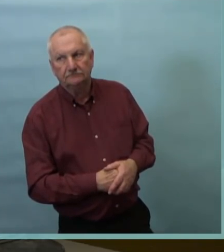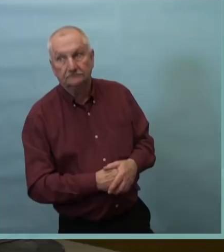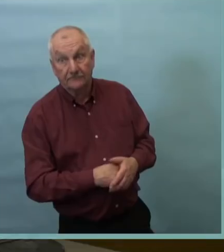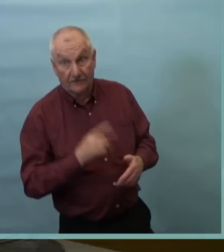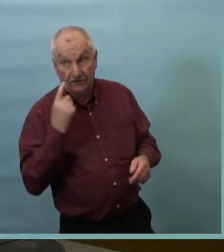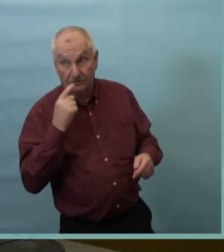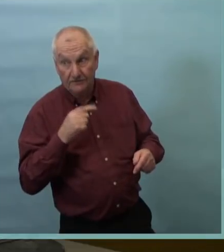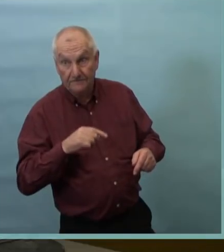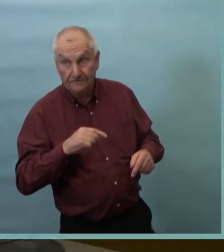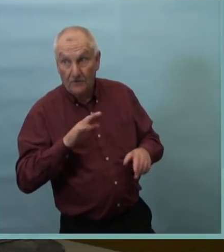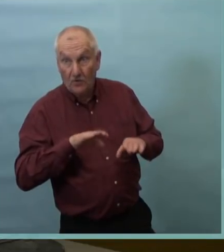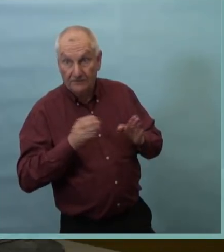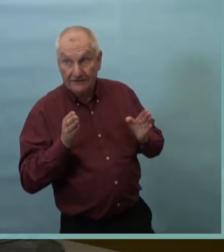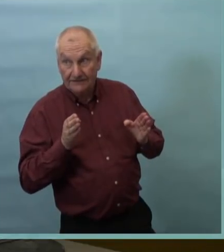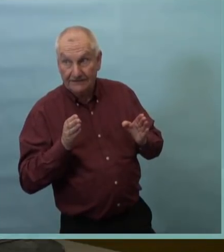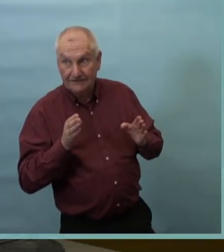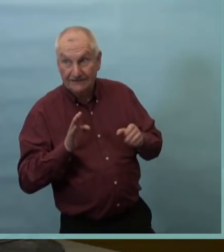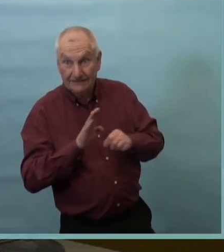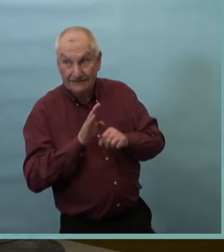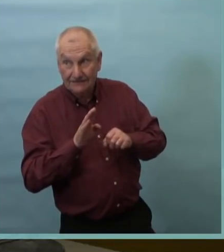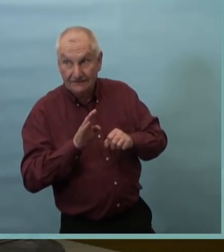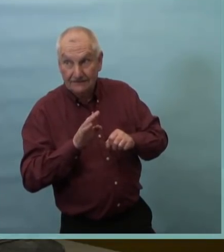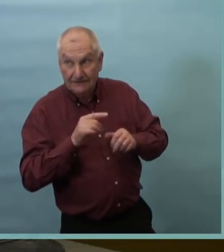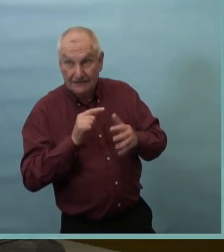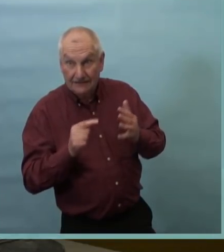anticipating that we could see some non-essential businesses start to open